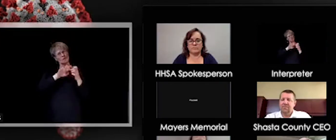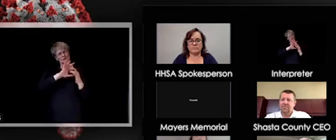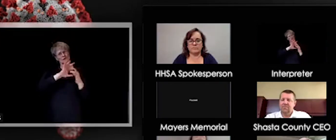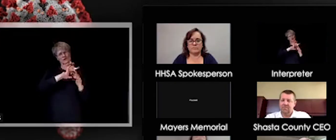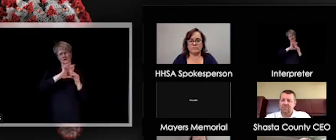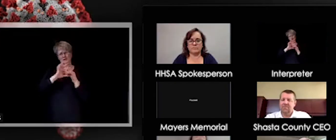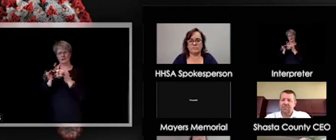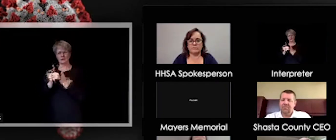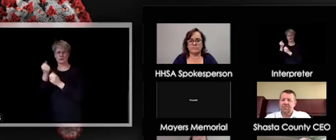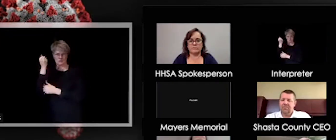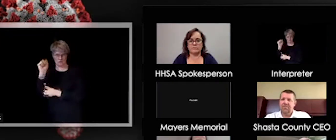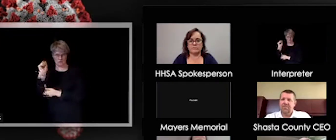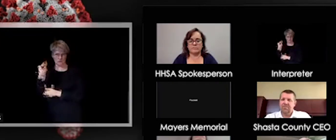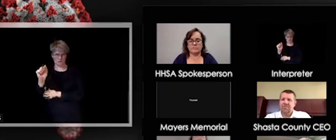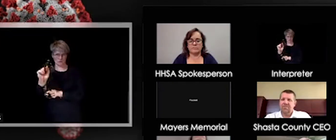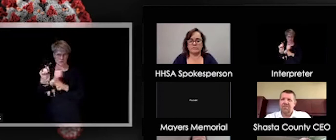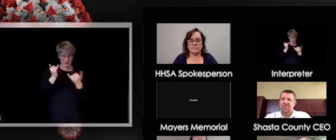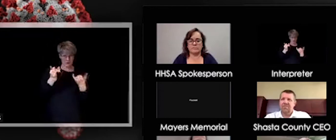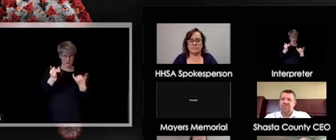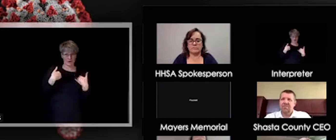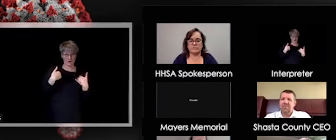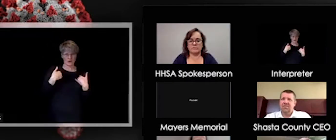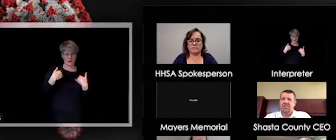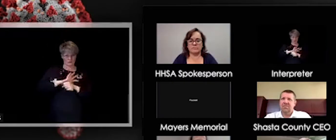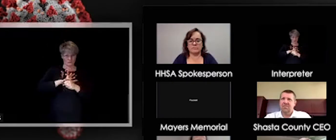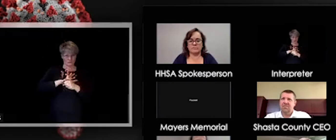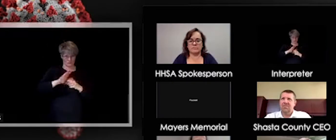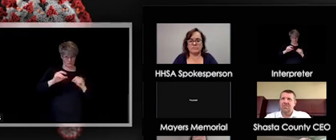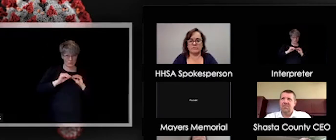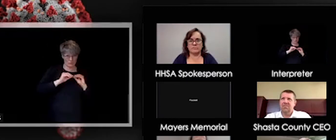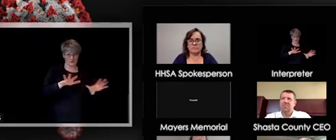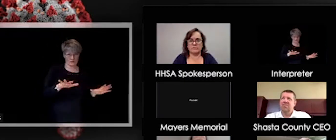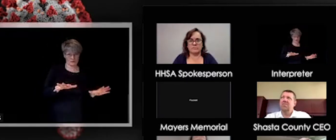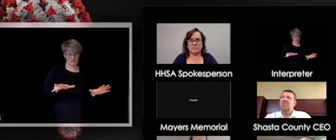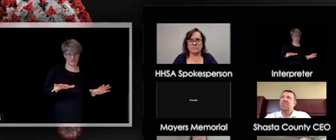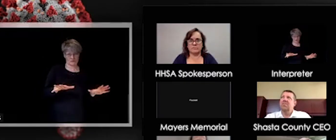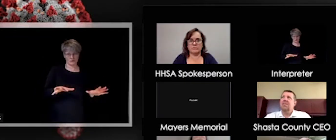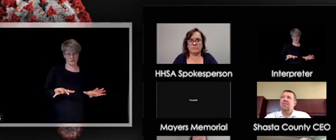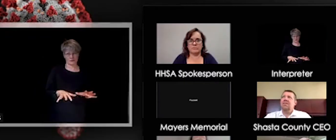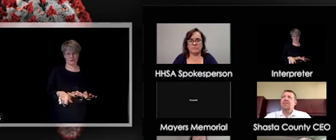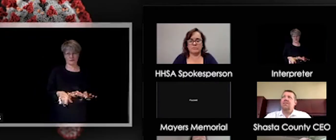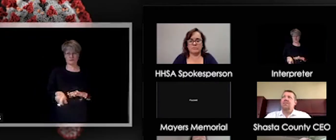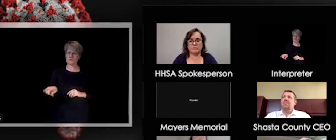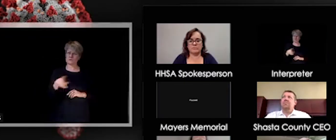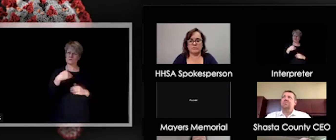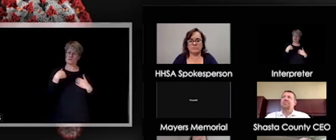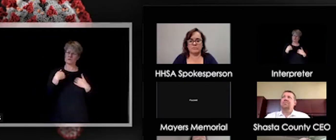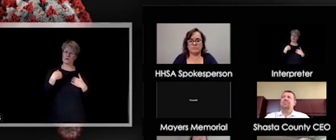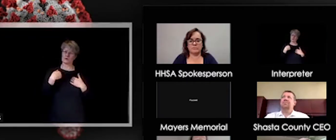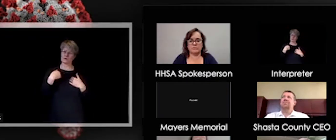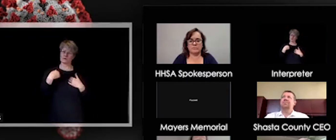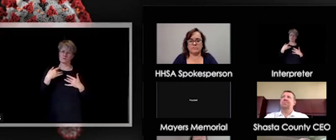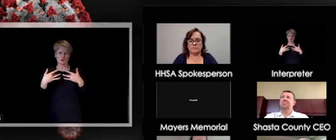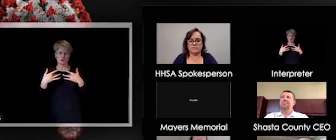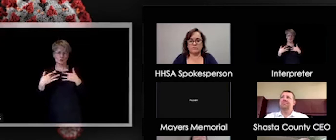It was addressed earlier, are there concerns about people who are asymptomatic possibly